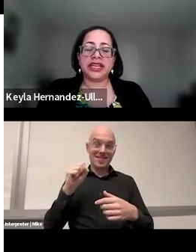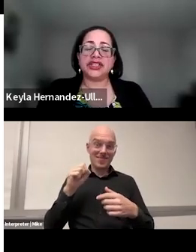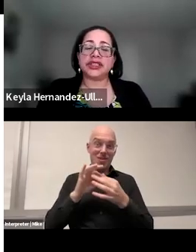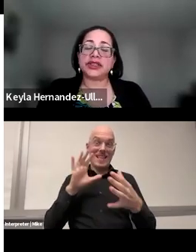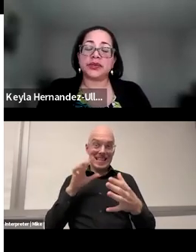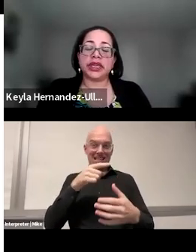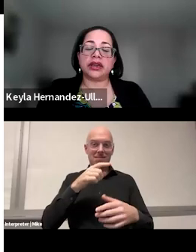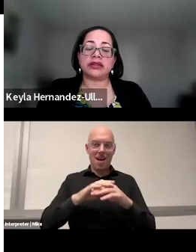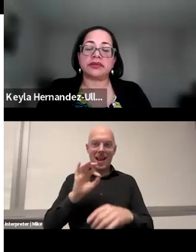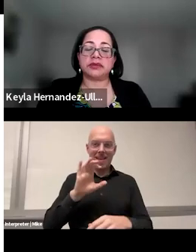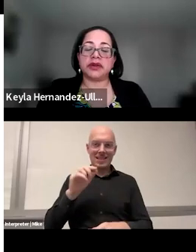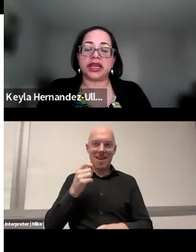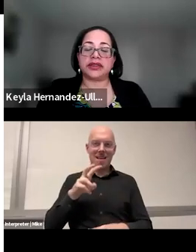Keyla Hernandez-Ulloa: fcc.gov.